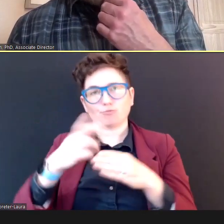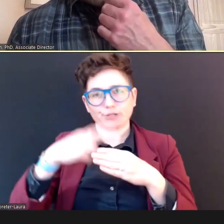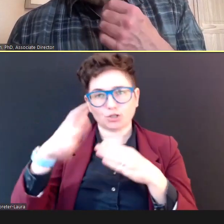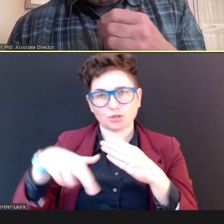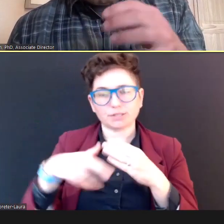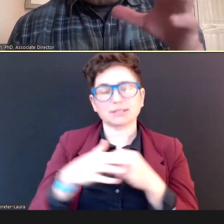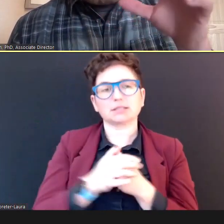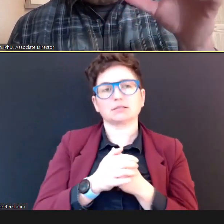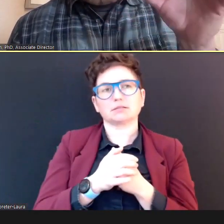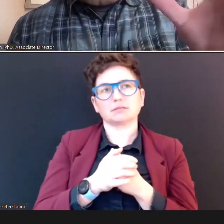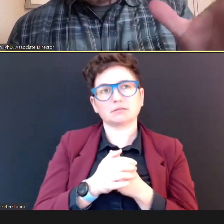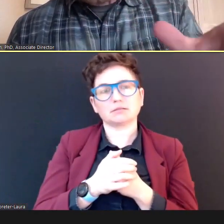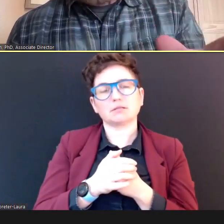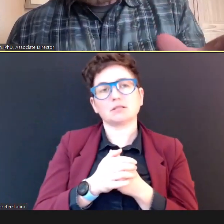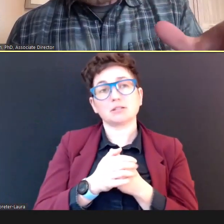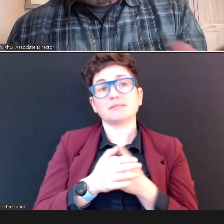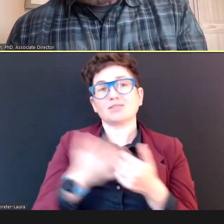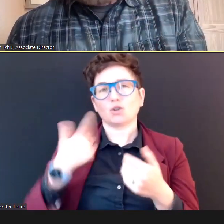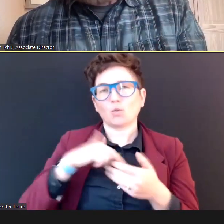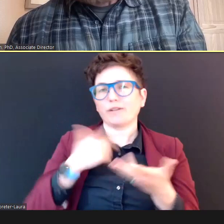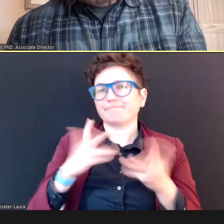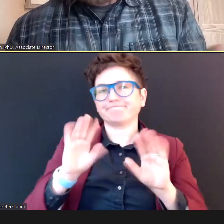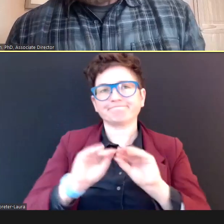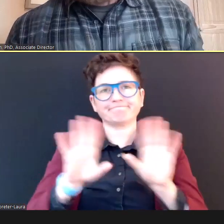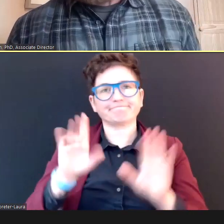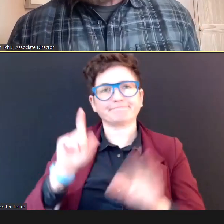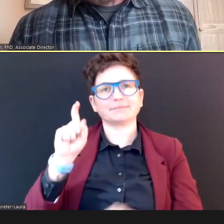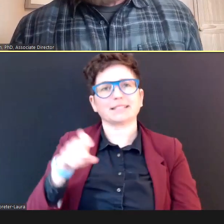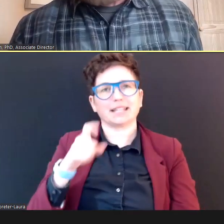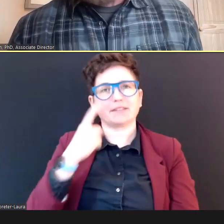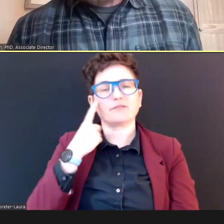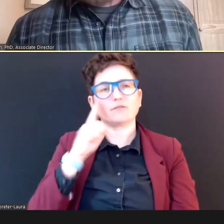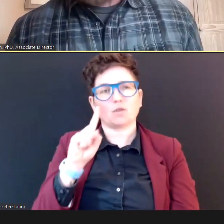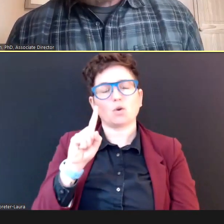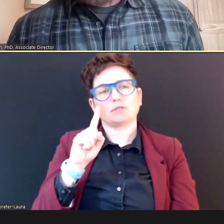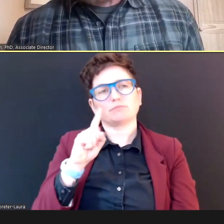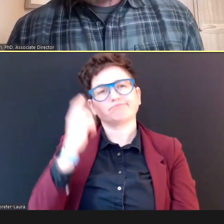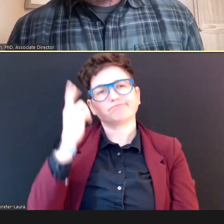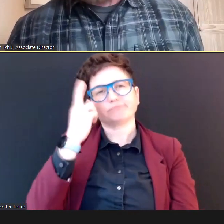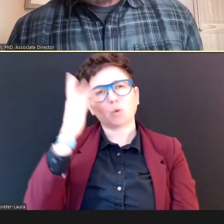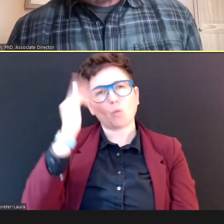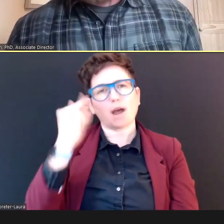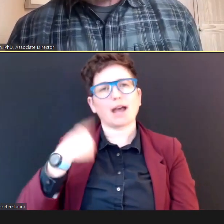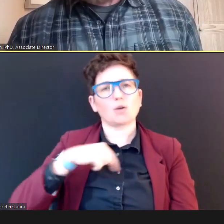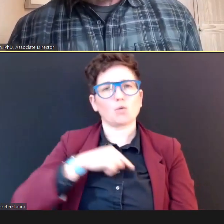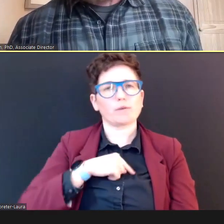we've articulated the need for why we're